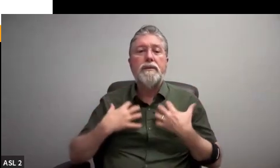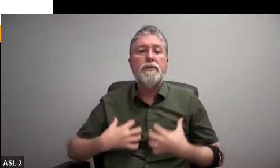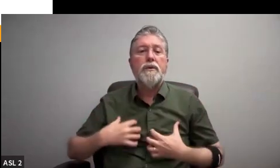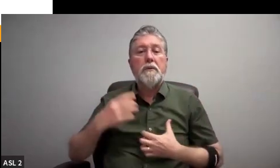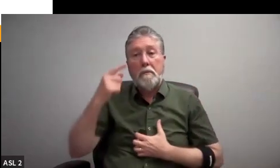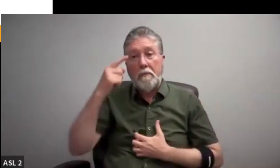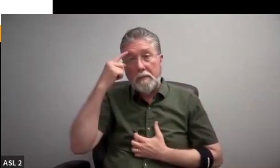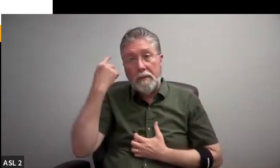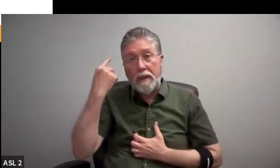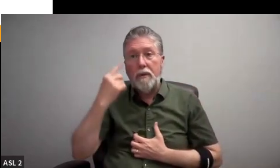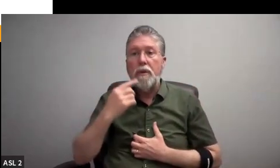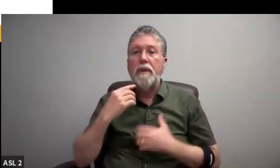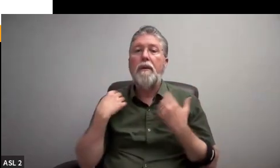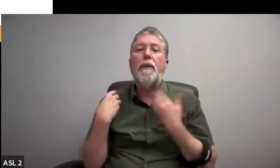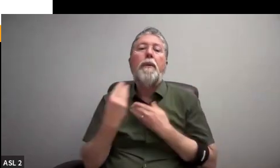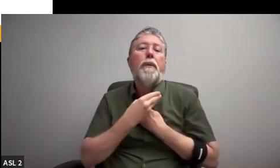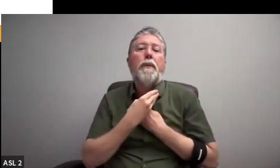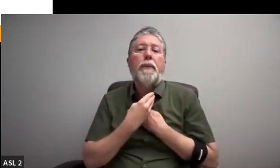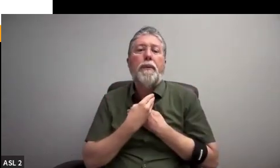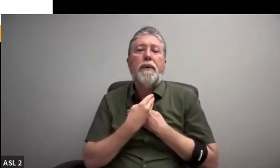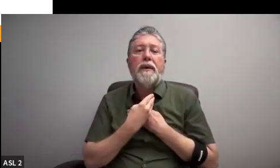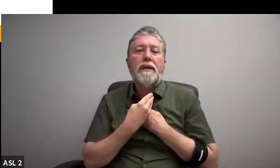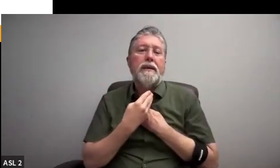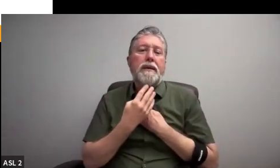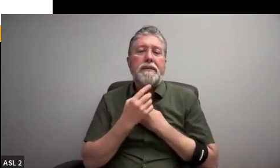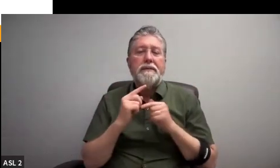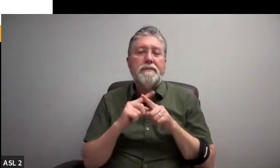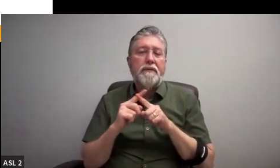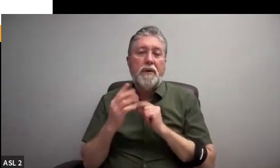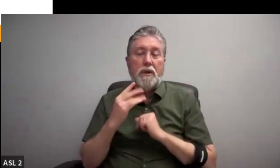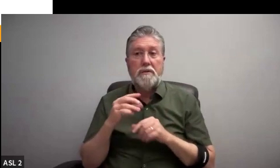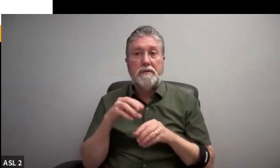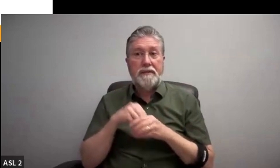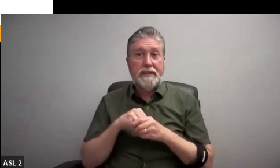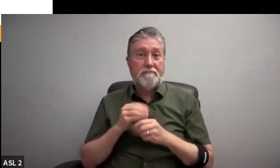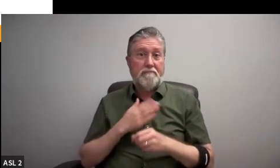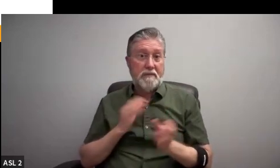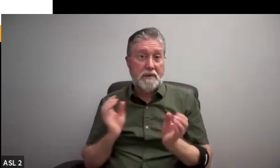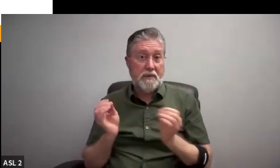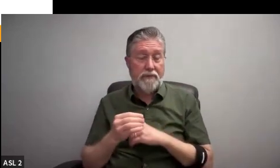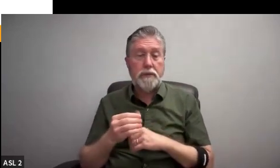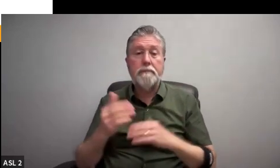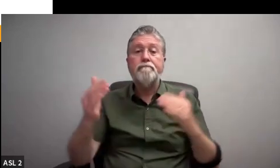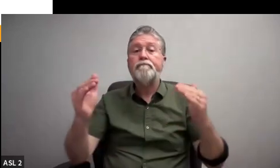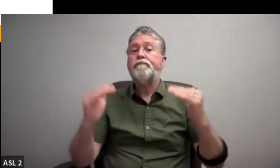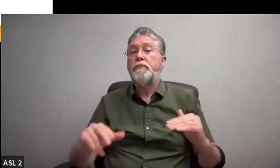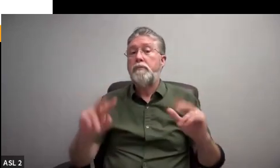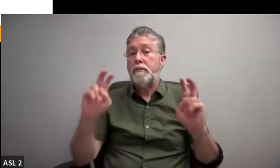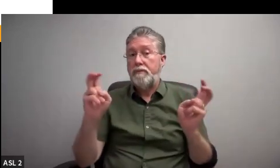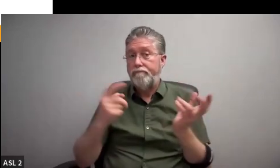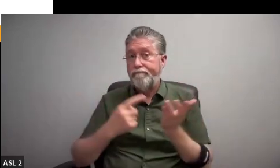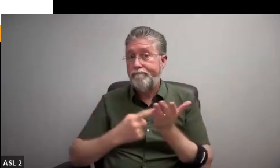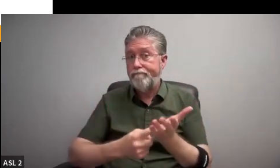scarf and I am sitting in my office. The next topic that we will cover today is state plan